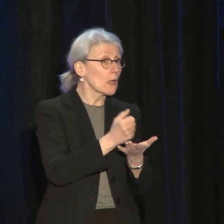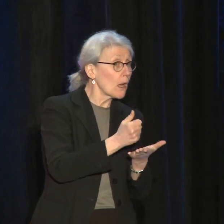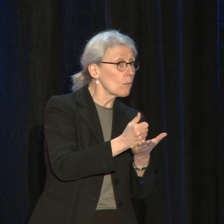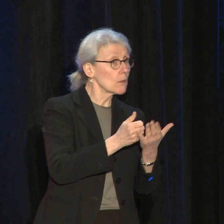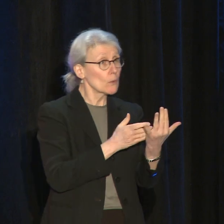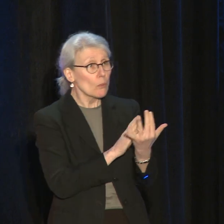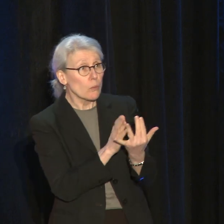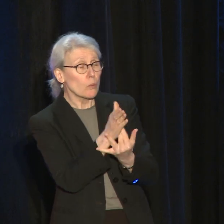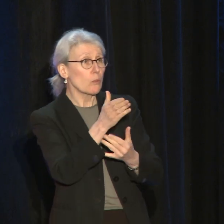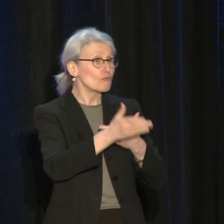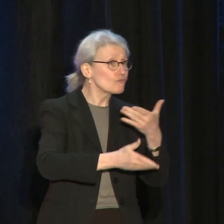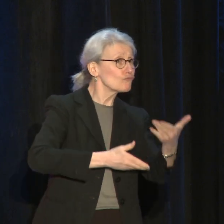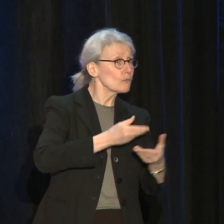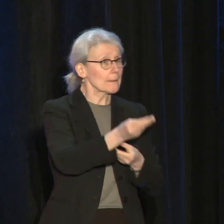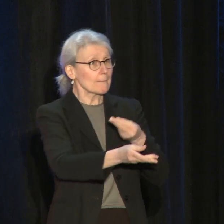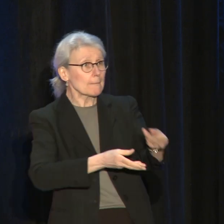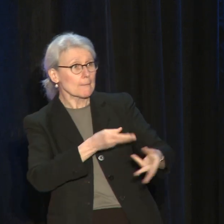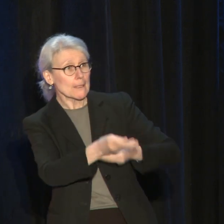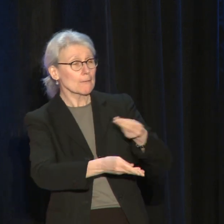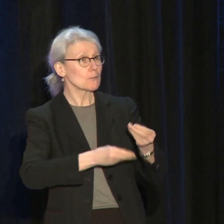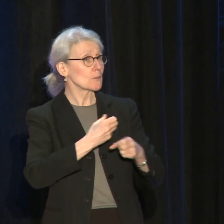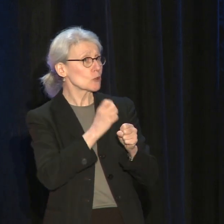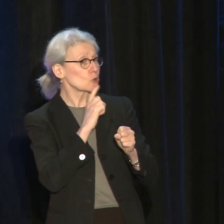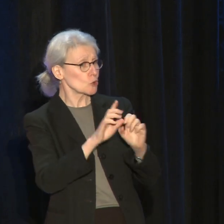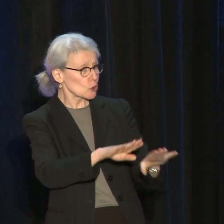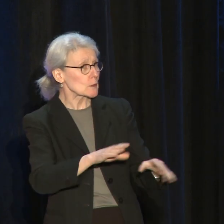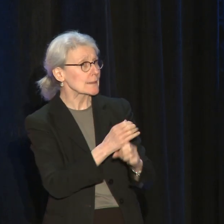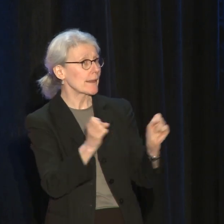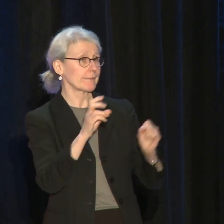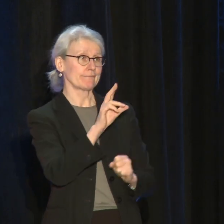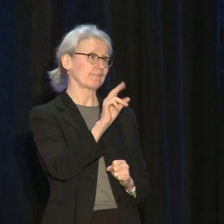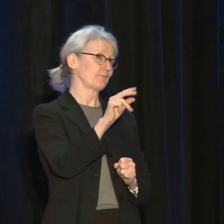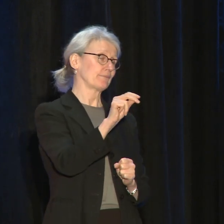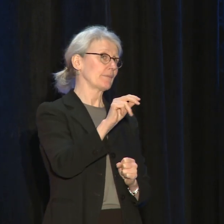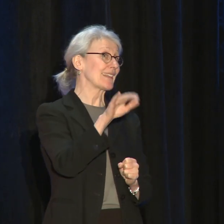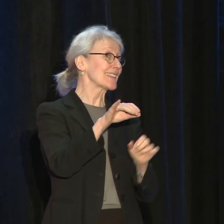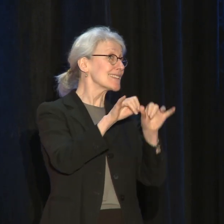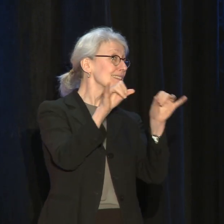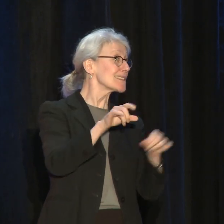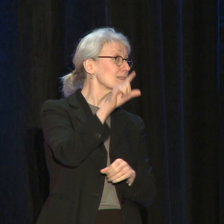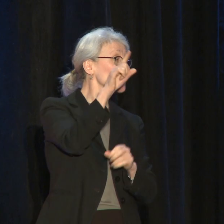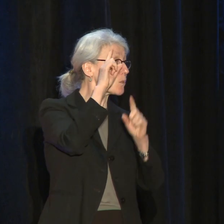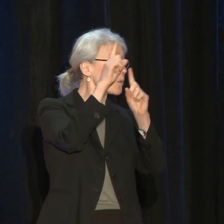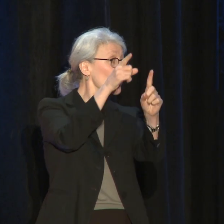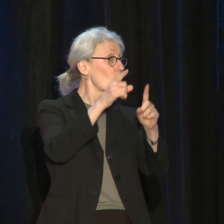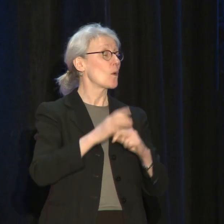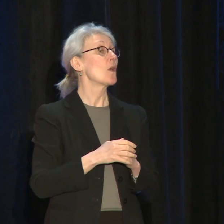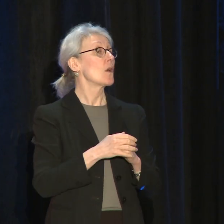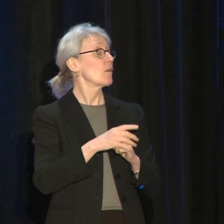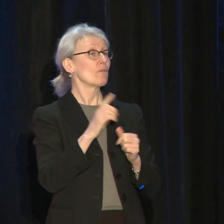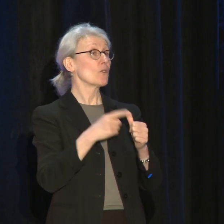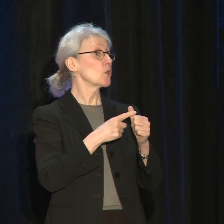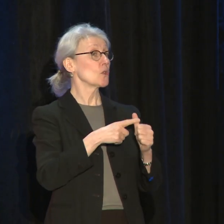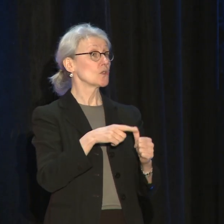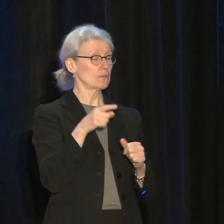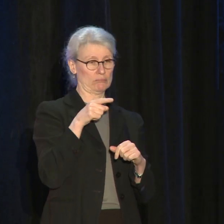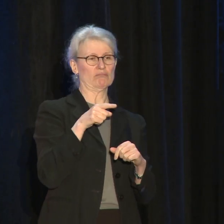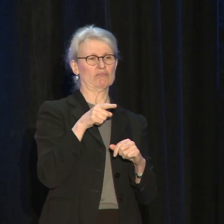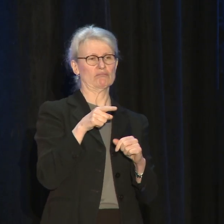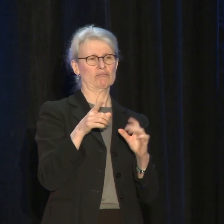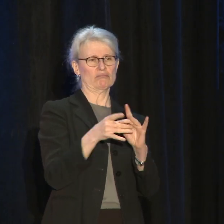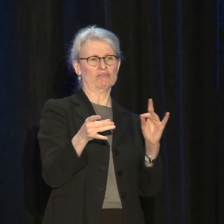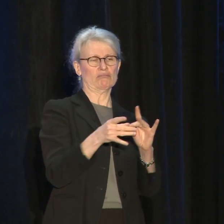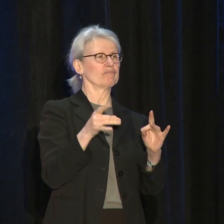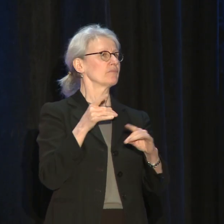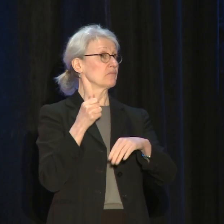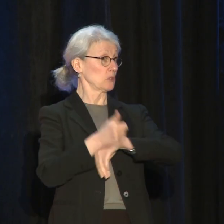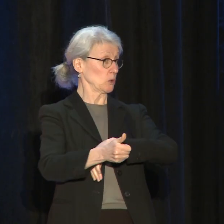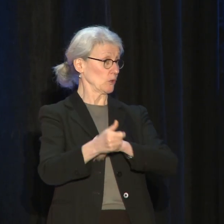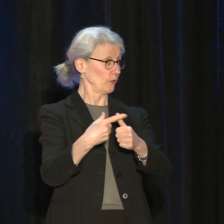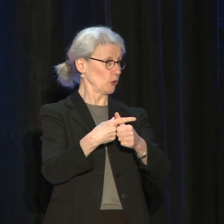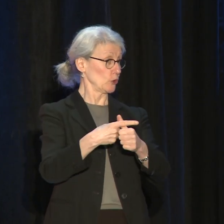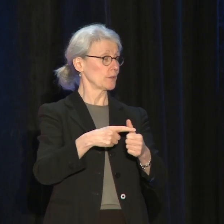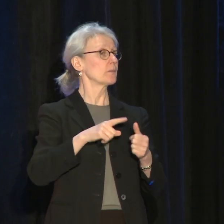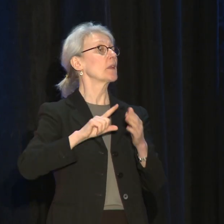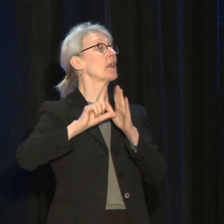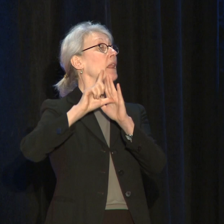to improve children's well-being. It's a system that accuses, that investigates, that monitors,